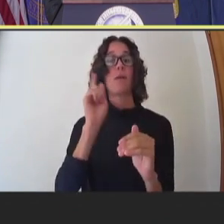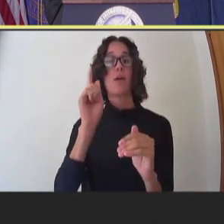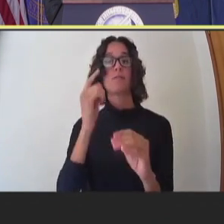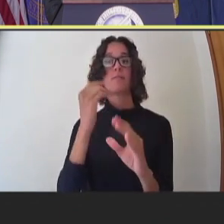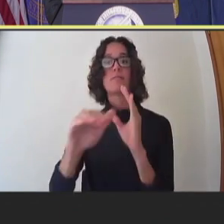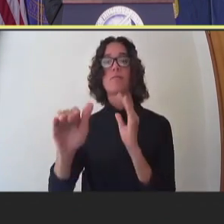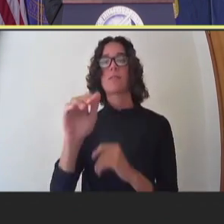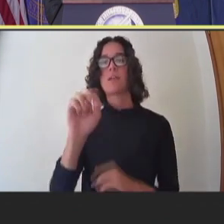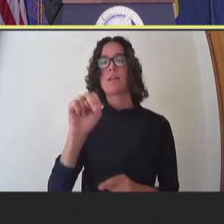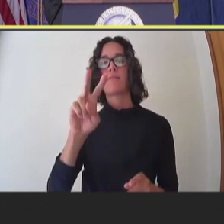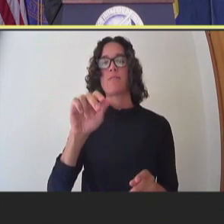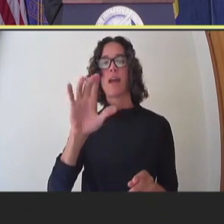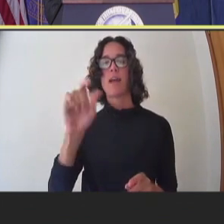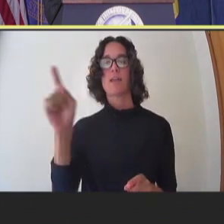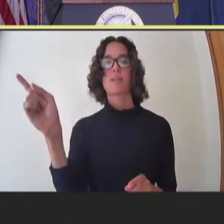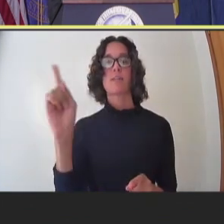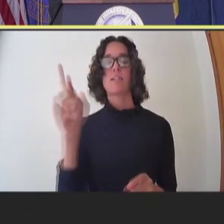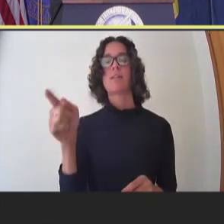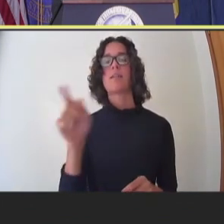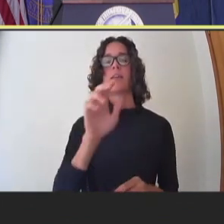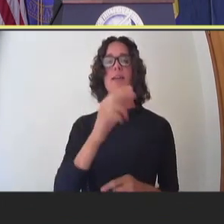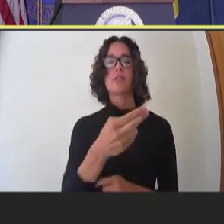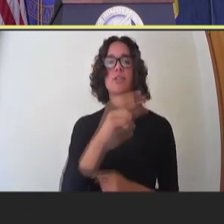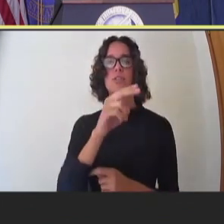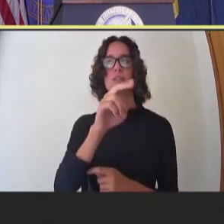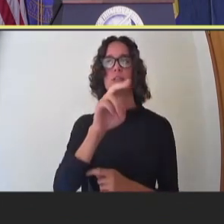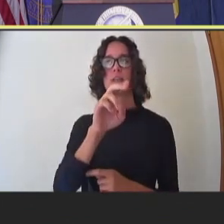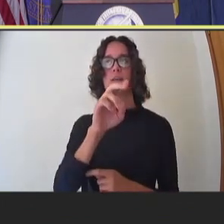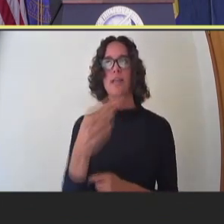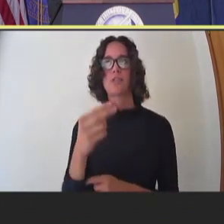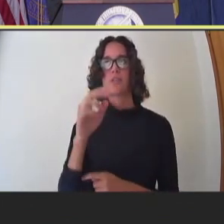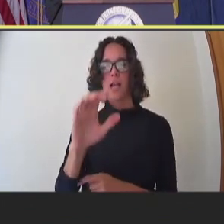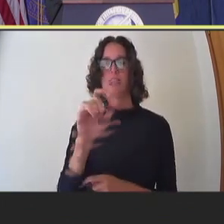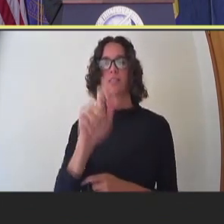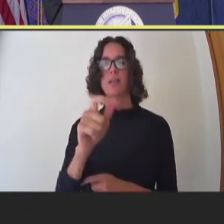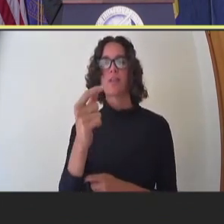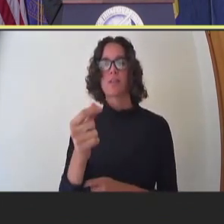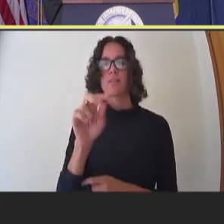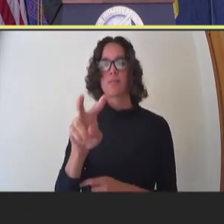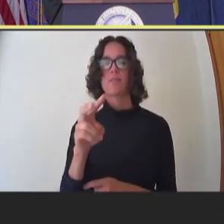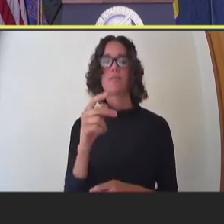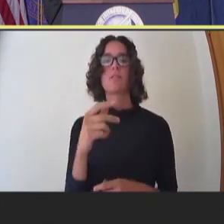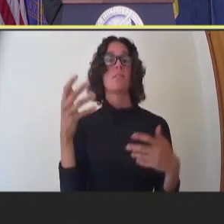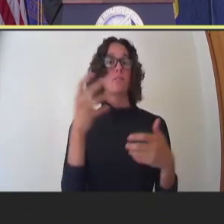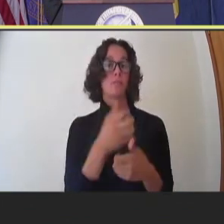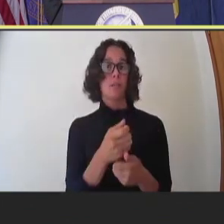I'd like to spend a few minutes briefly summarizing my takeaways from day one.